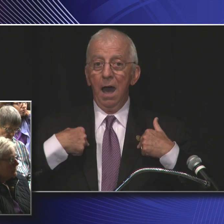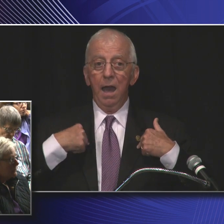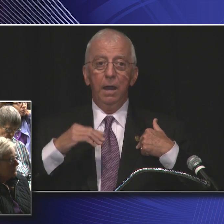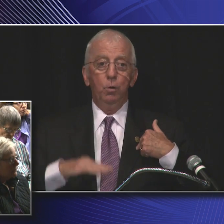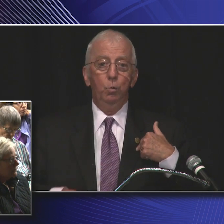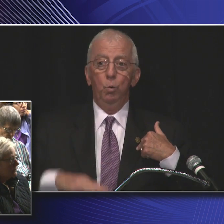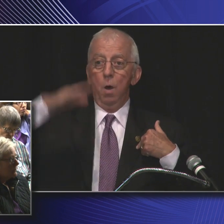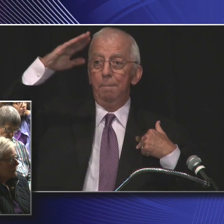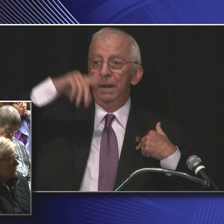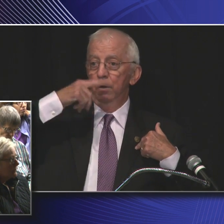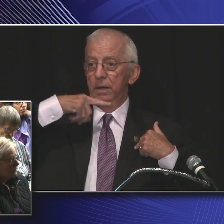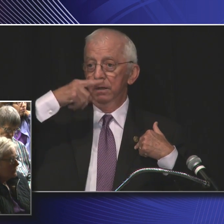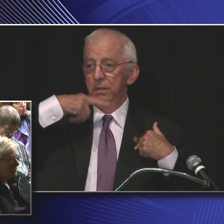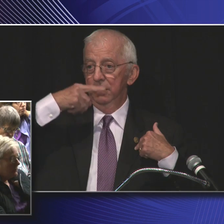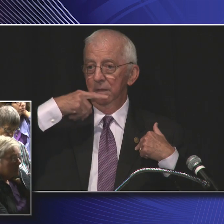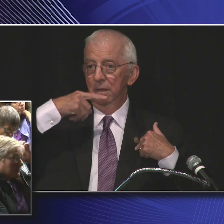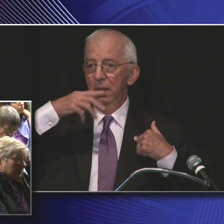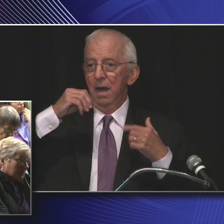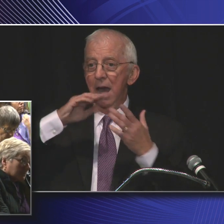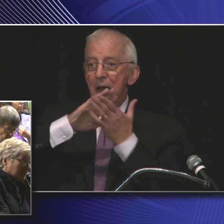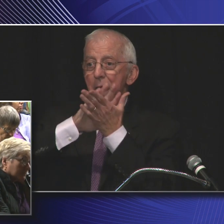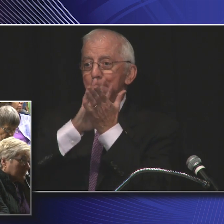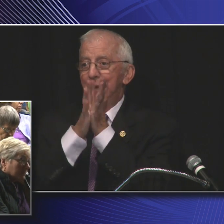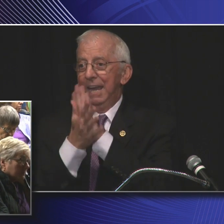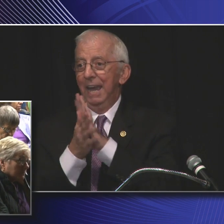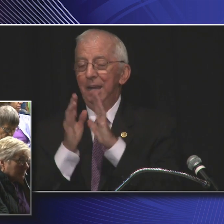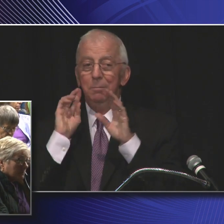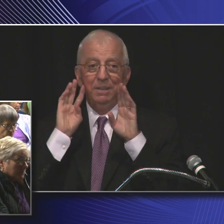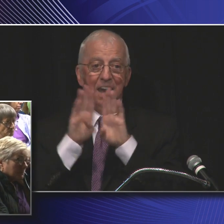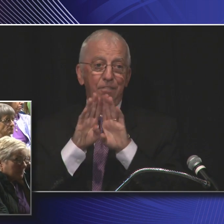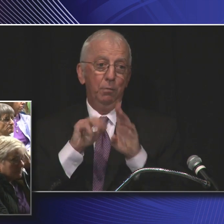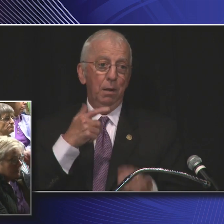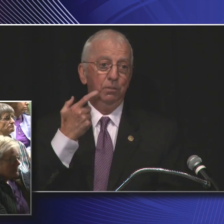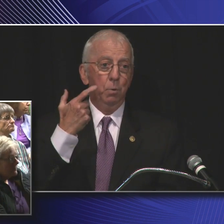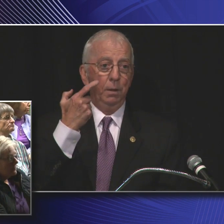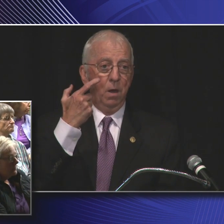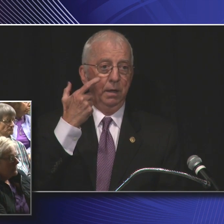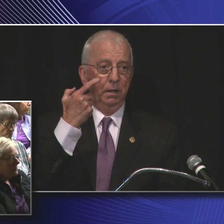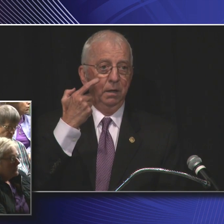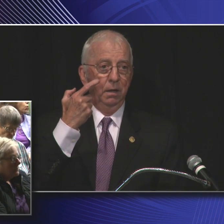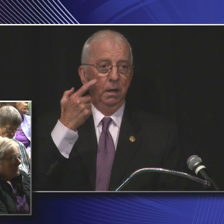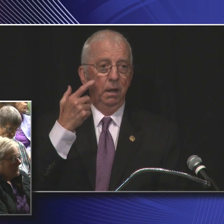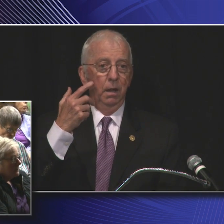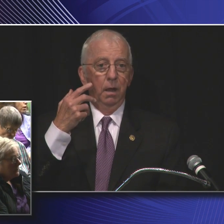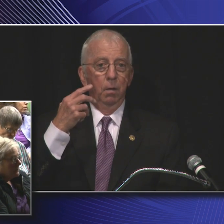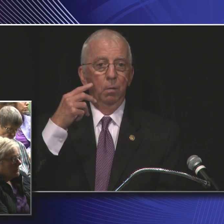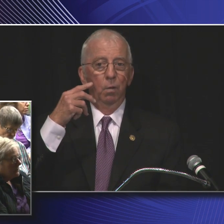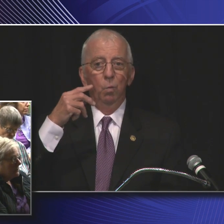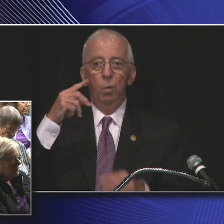I grew up hearing. I became deaf when I was 21.